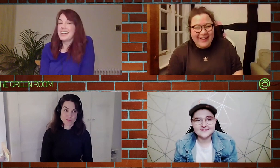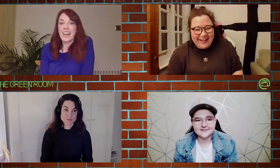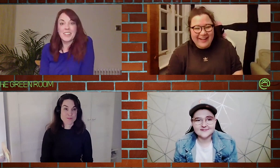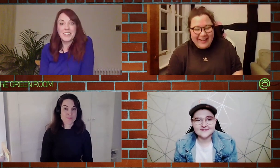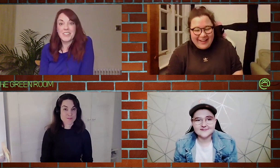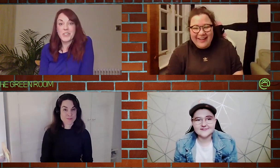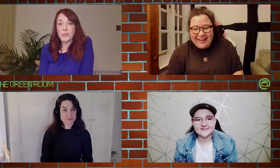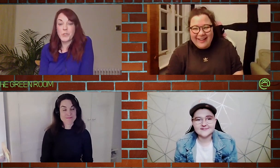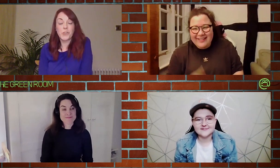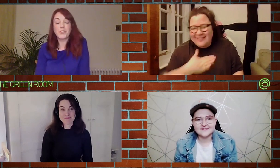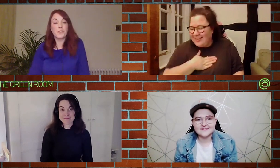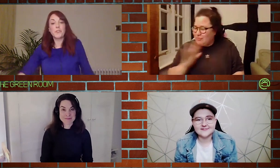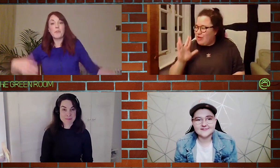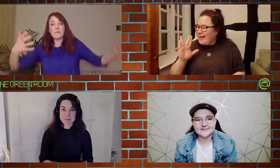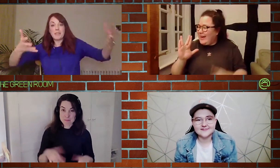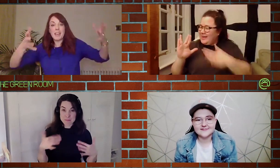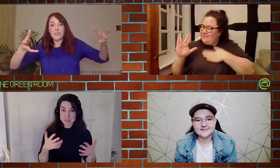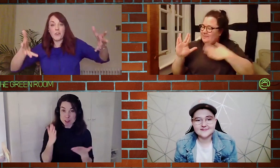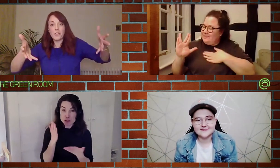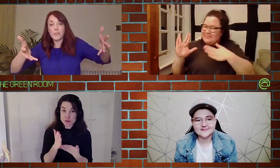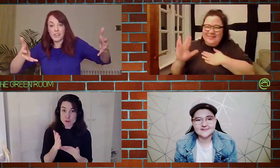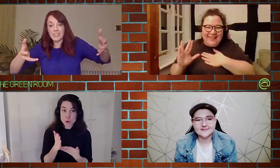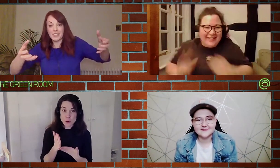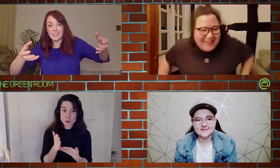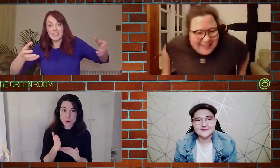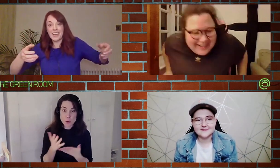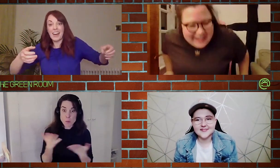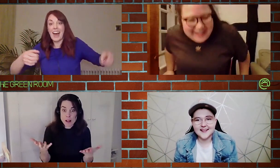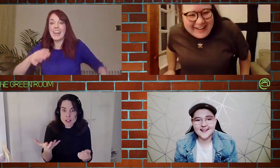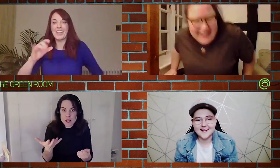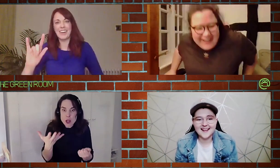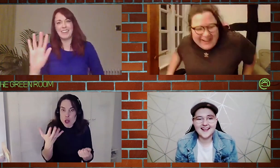That is so true. So you've got those ideas. I love Star Trek